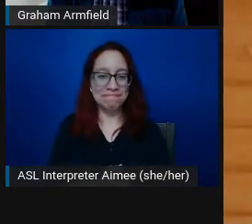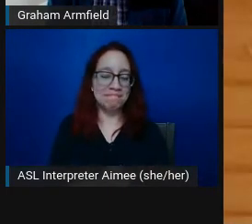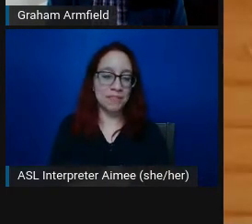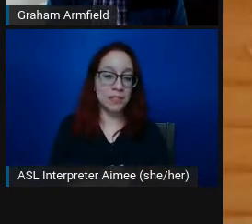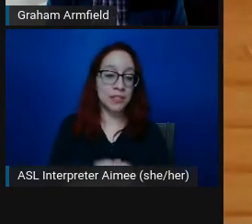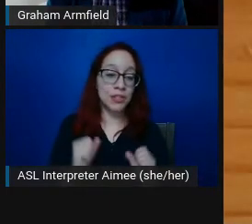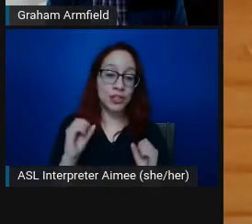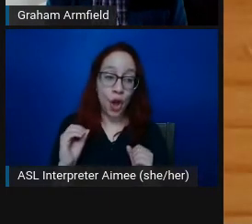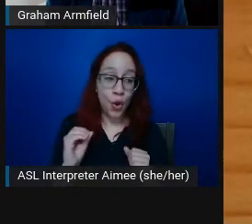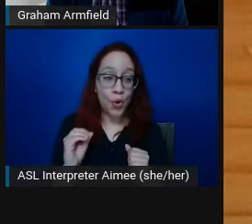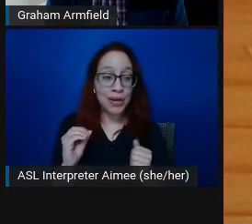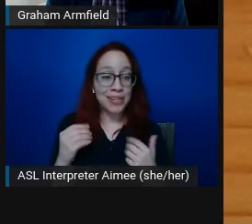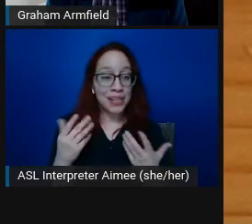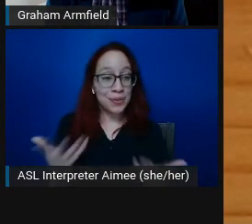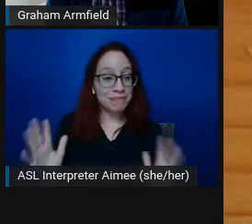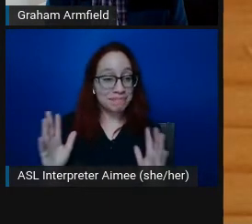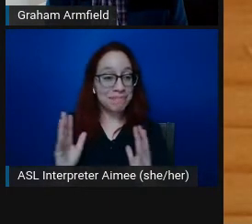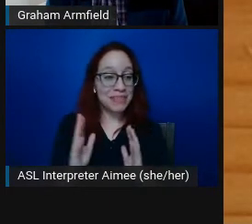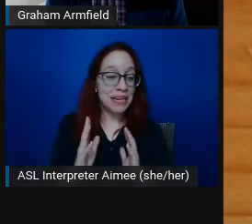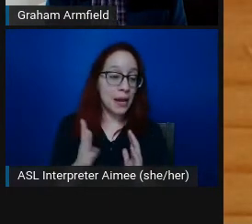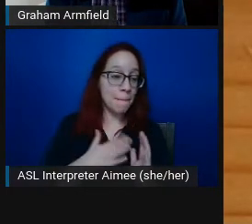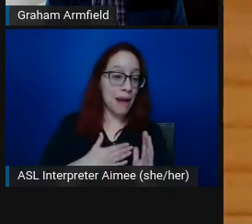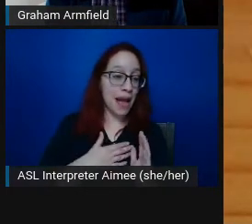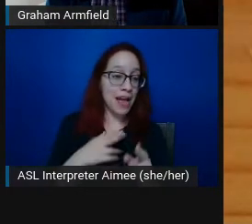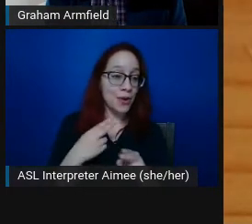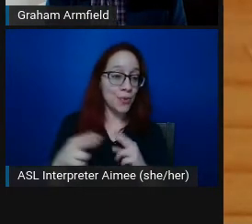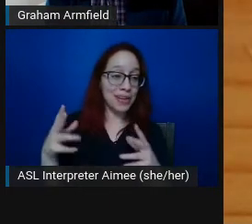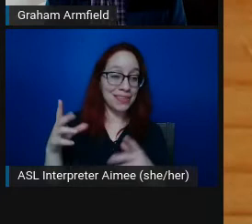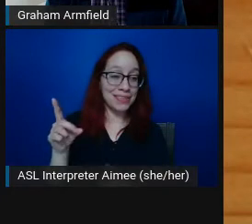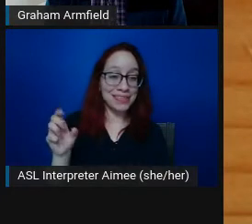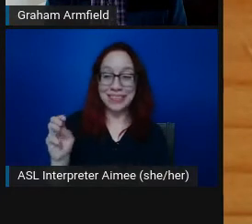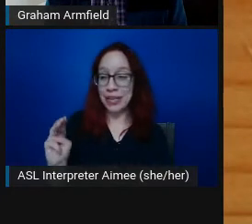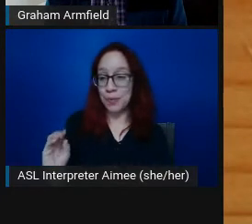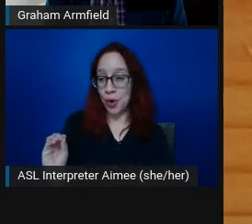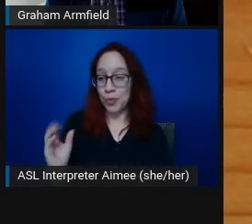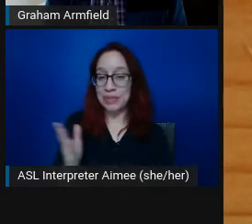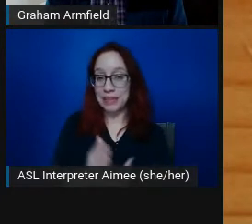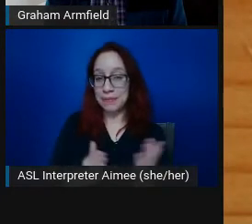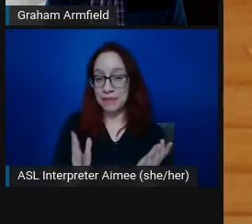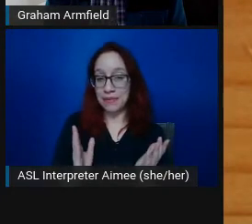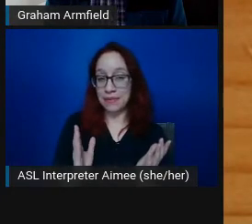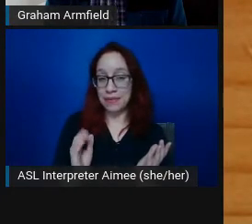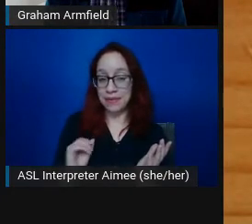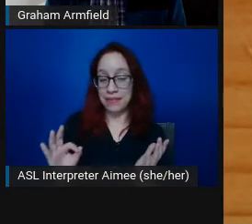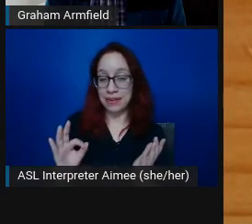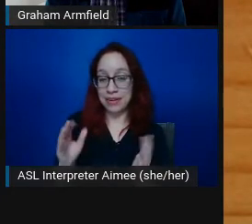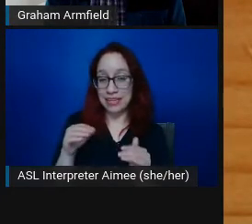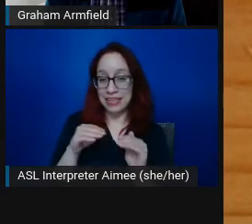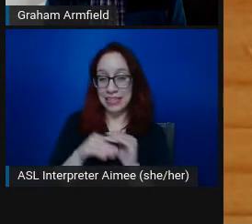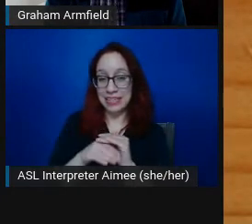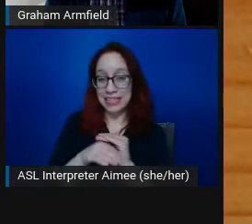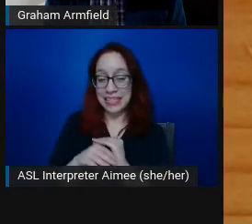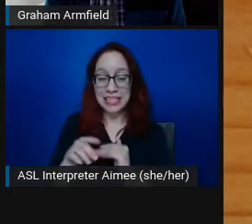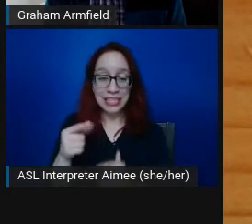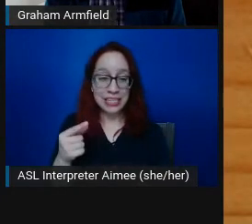There we go. That is my quick demo of some and some Gutenberg blocks looking